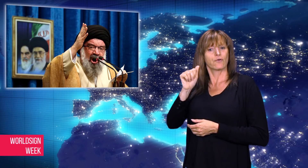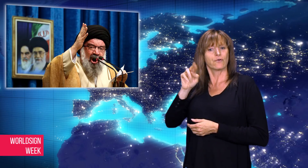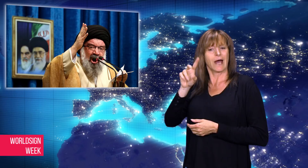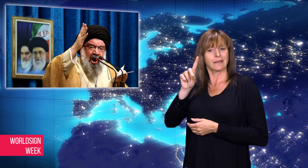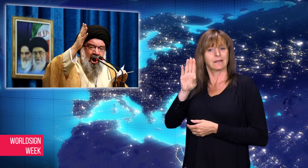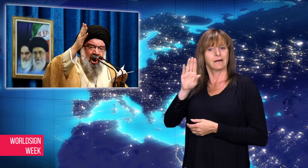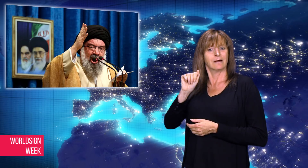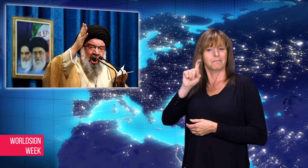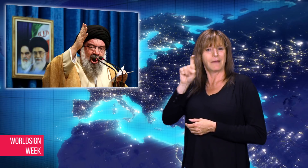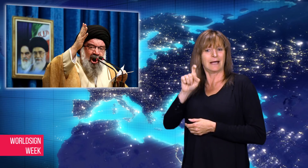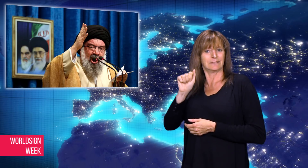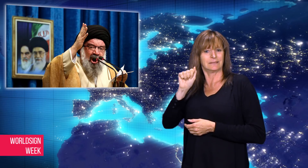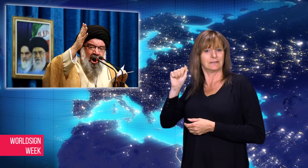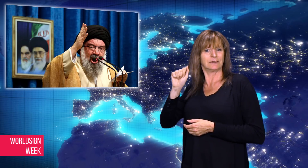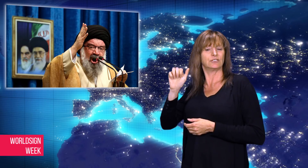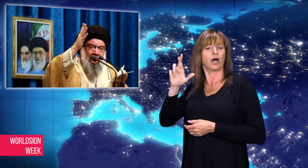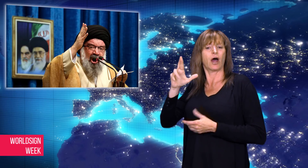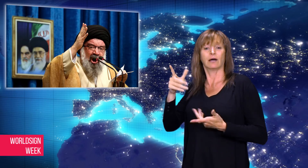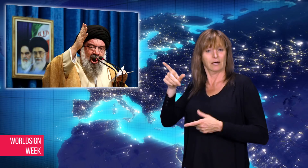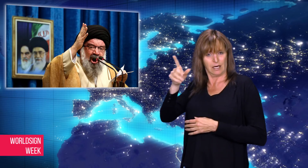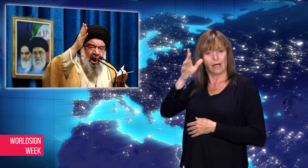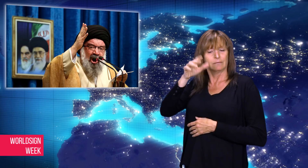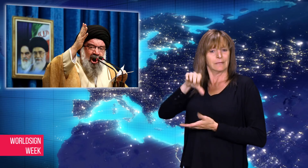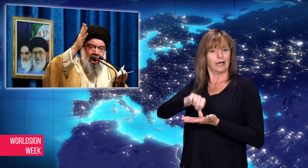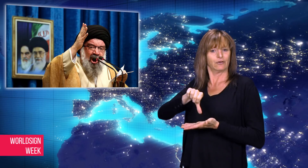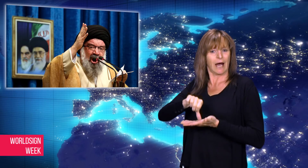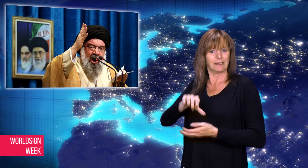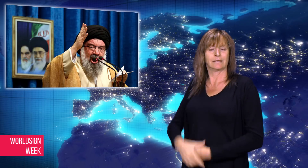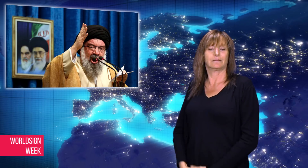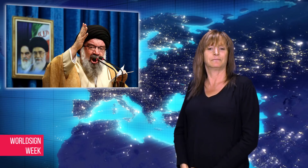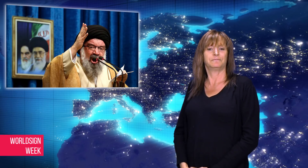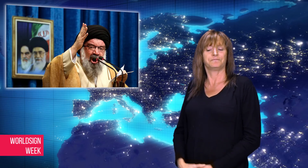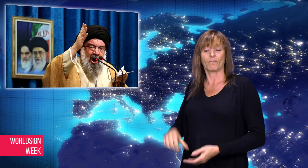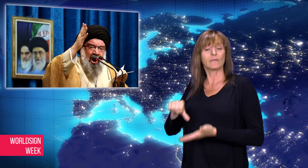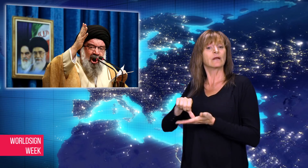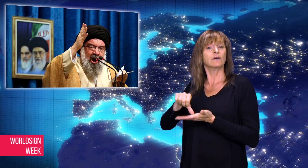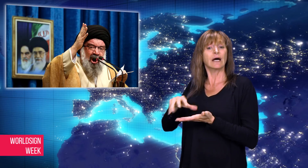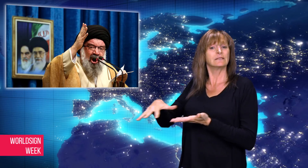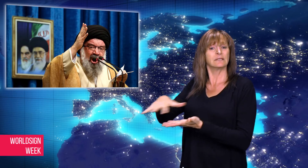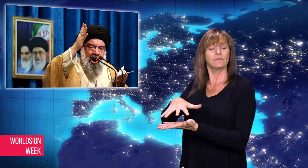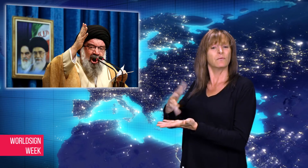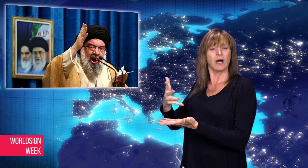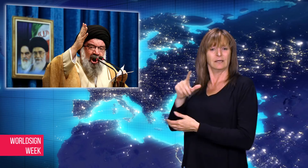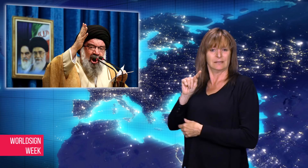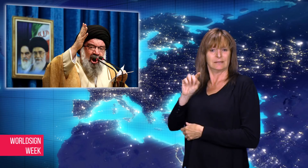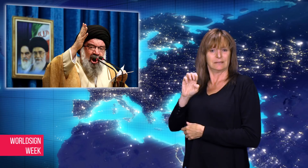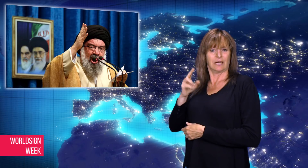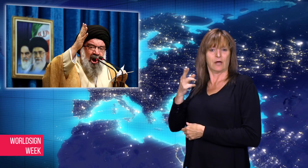of Tehran on Tuesday to protest the